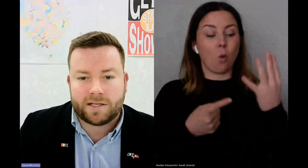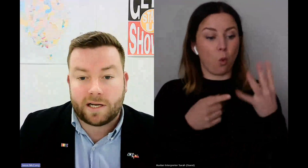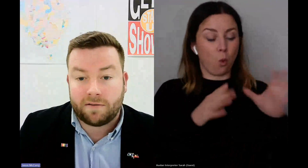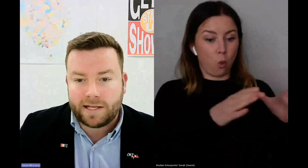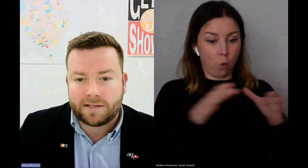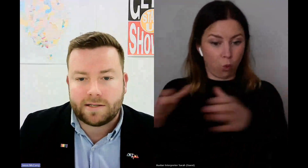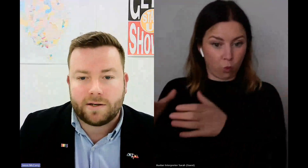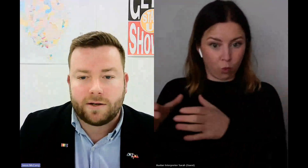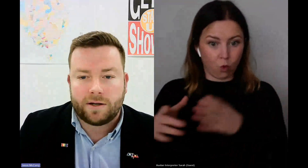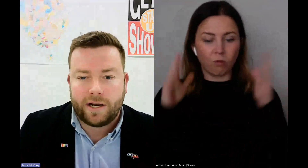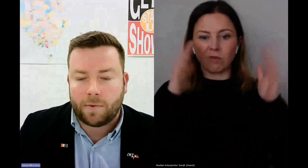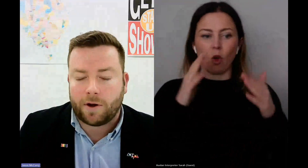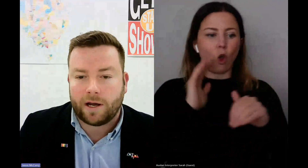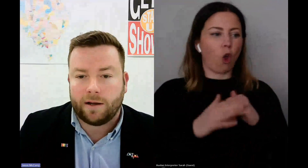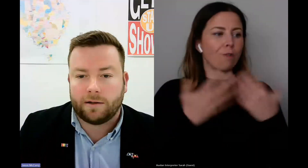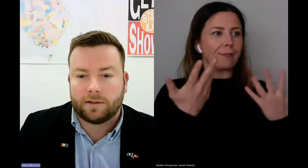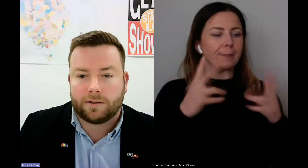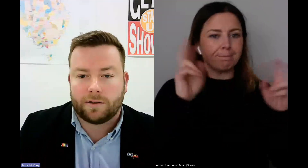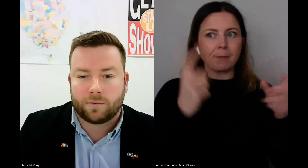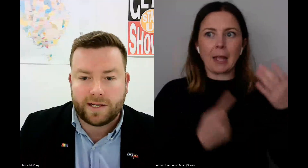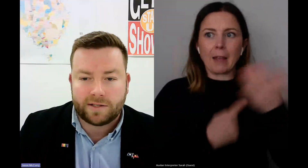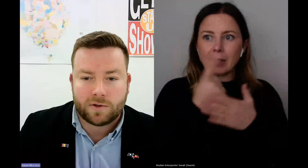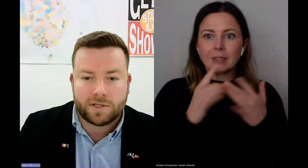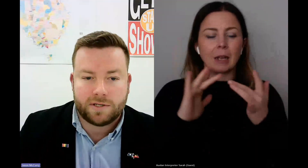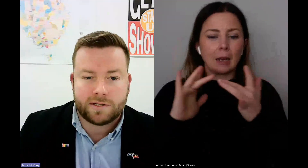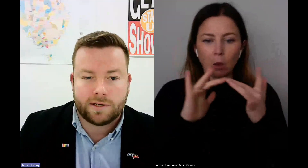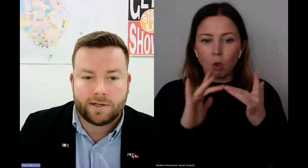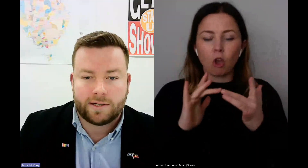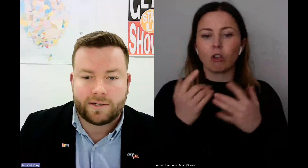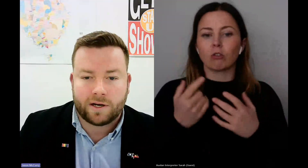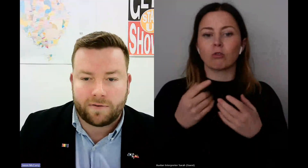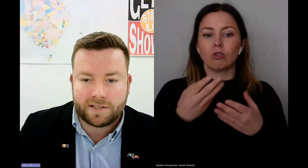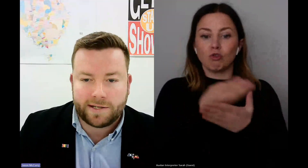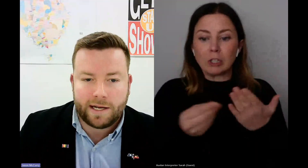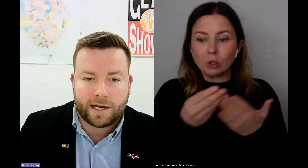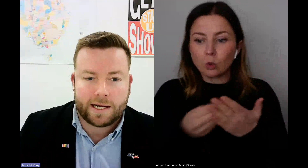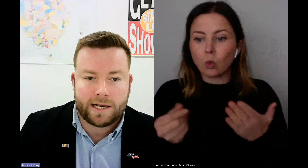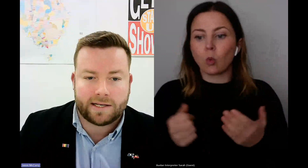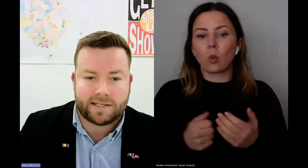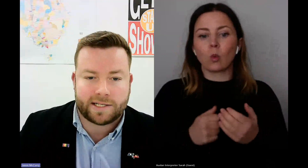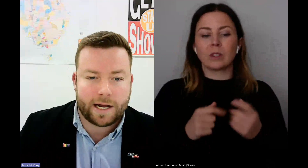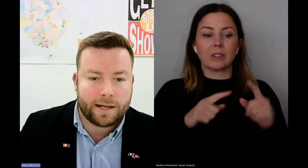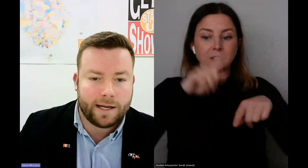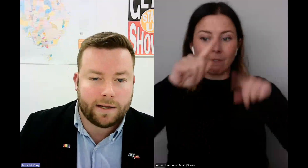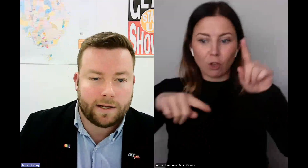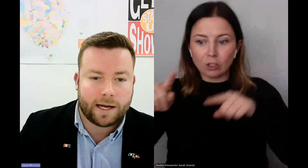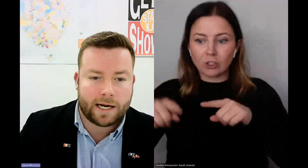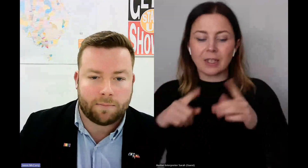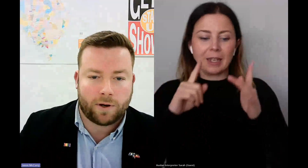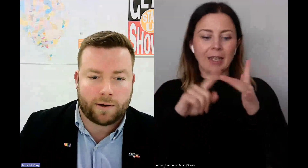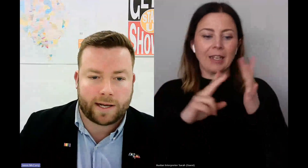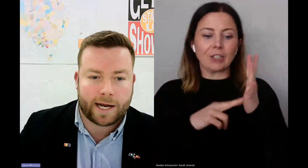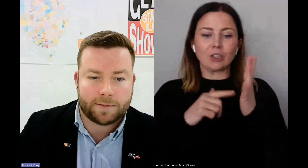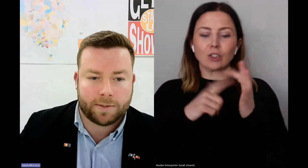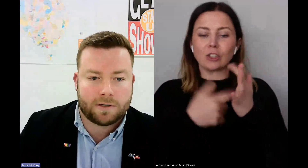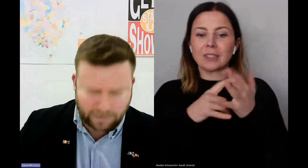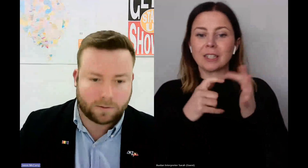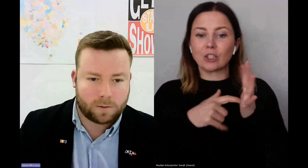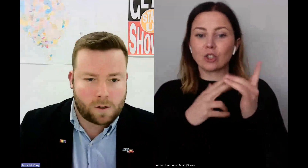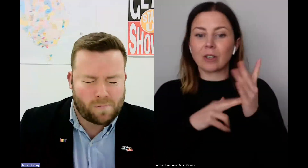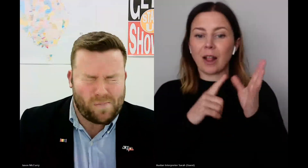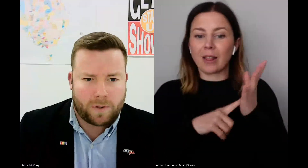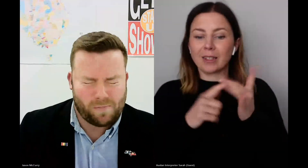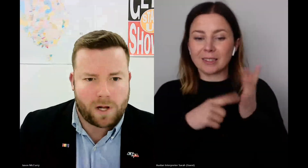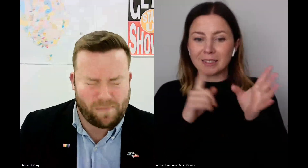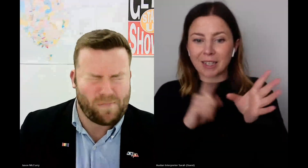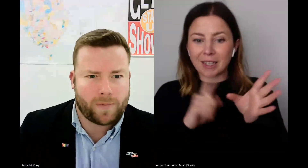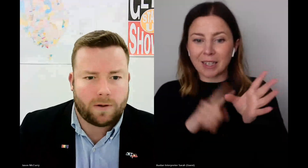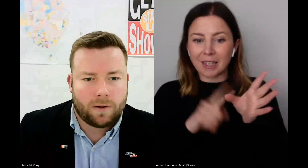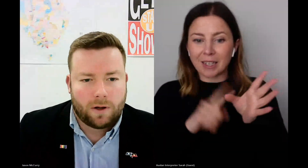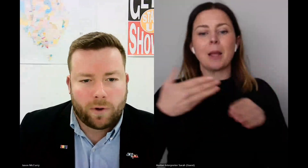such as events, networking, resources, diversity and intersectionality and employer engagement.